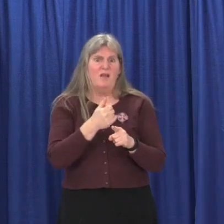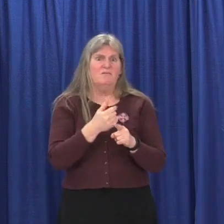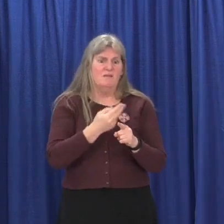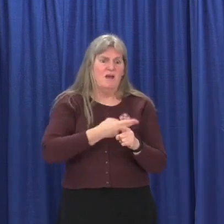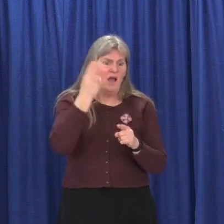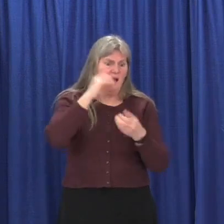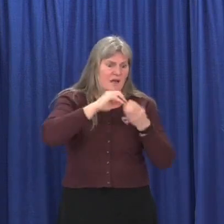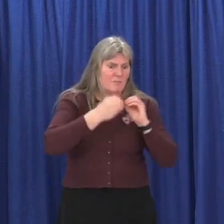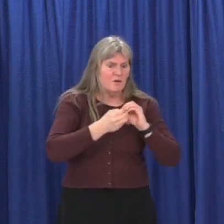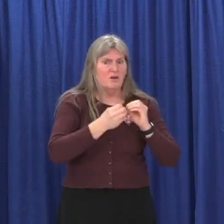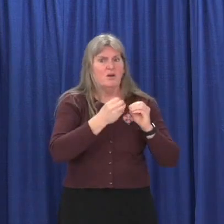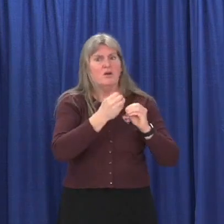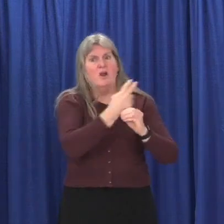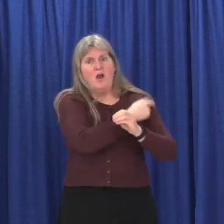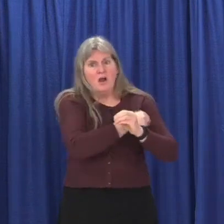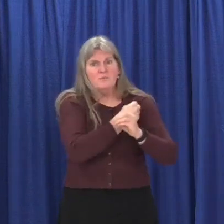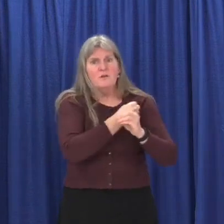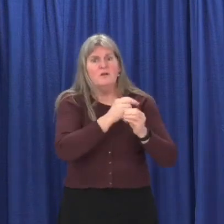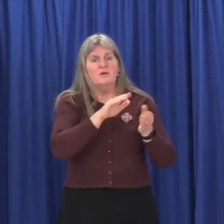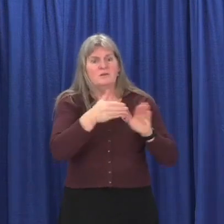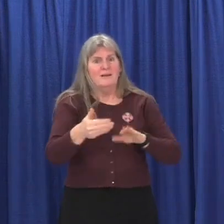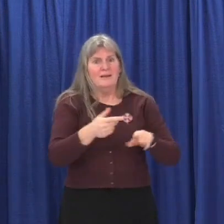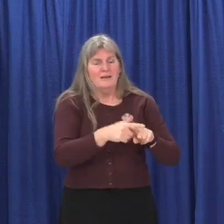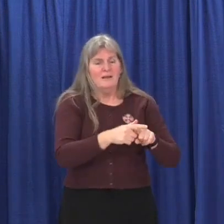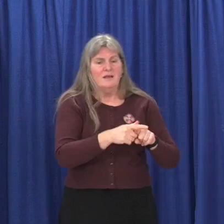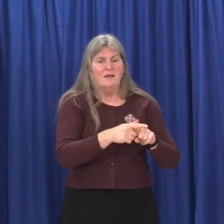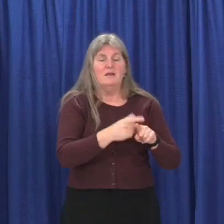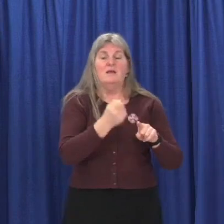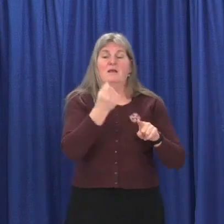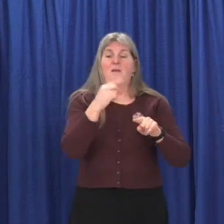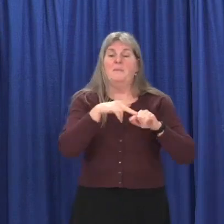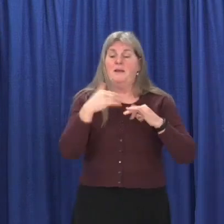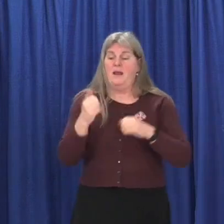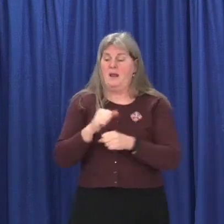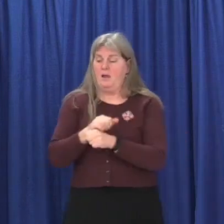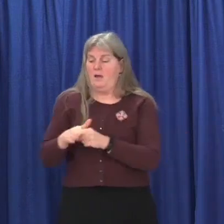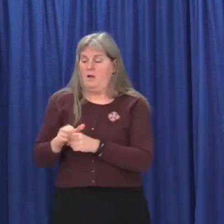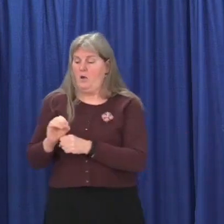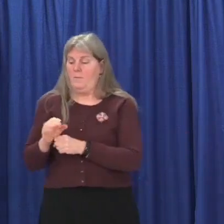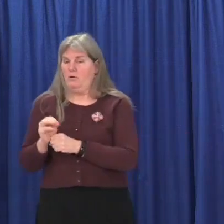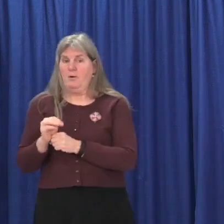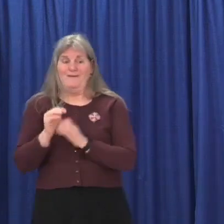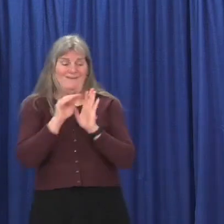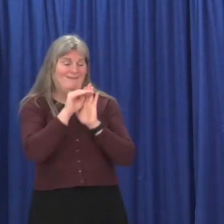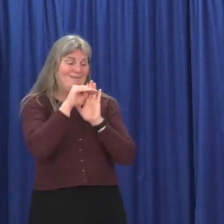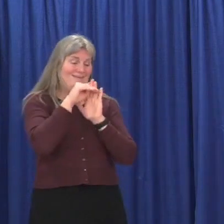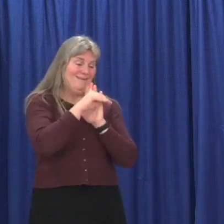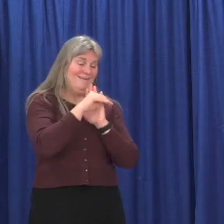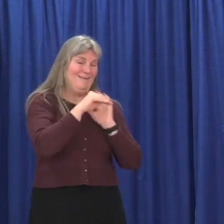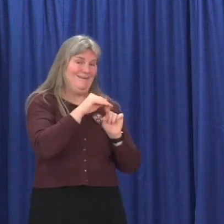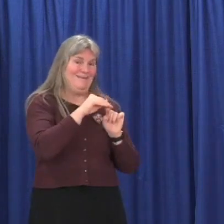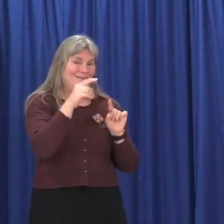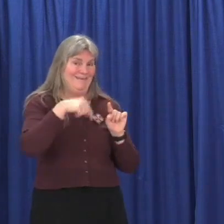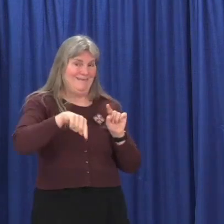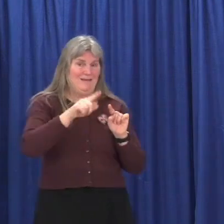And as we start to come down the curve of the Omicron wave, we need to keep what we have been doing,